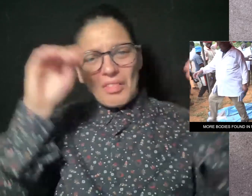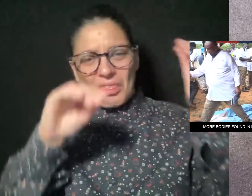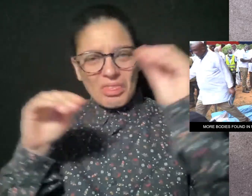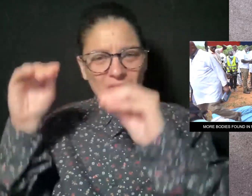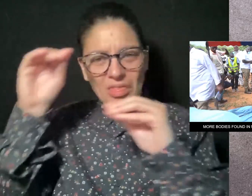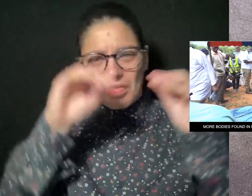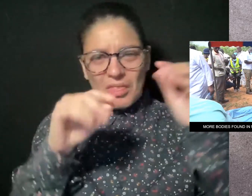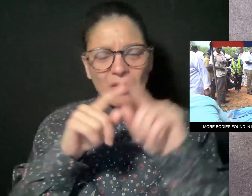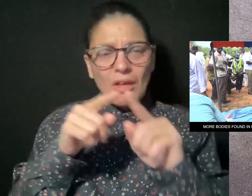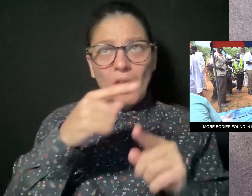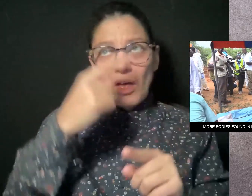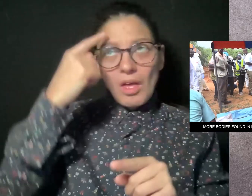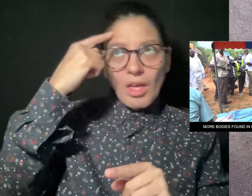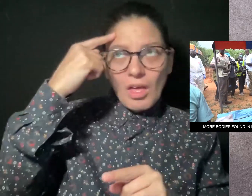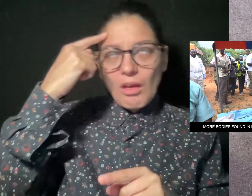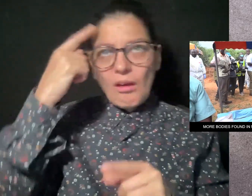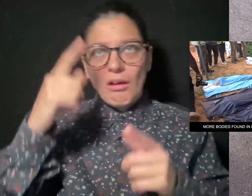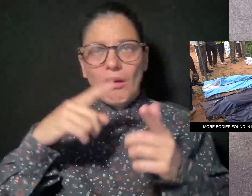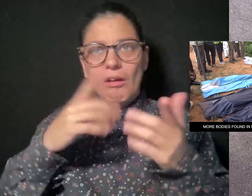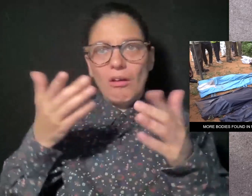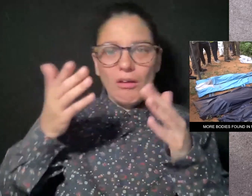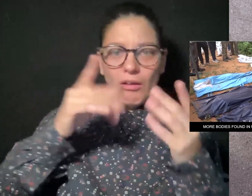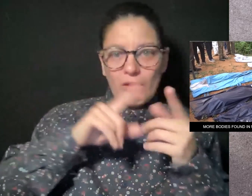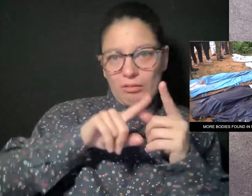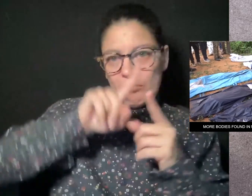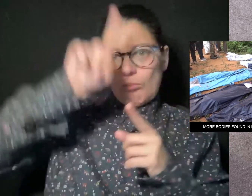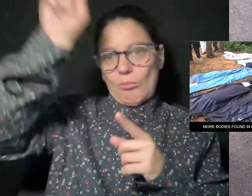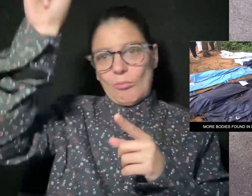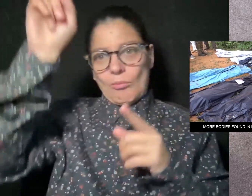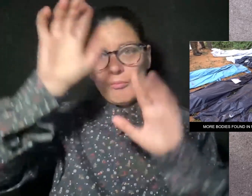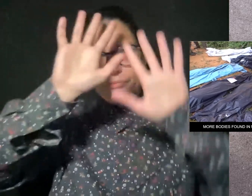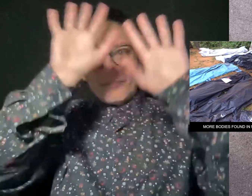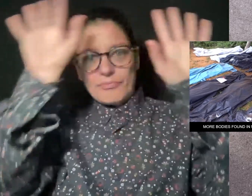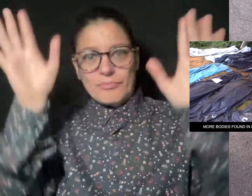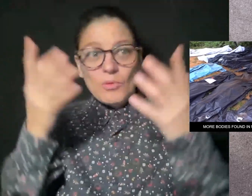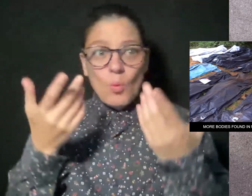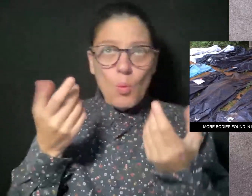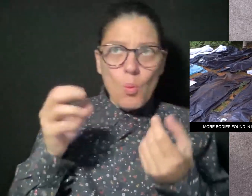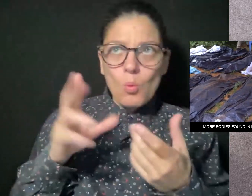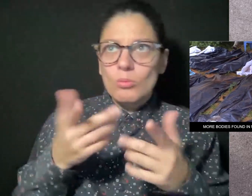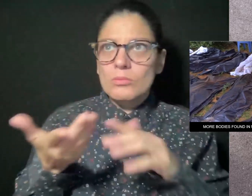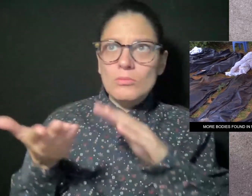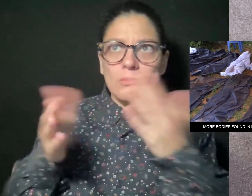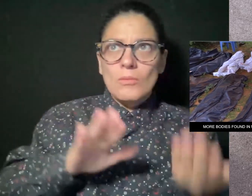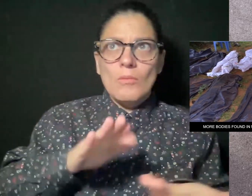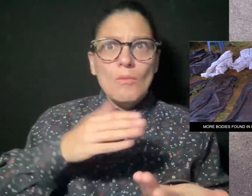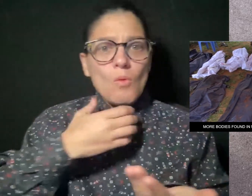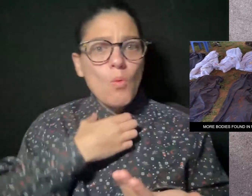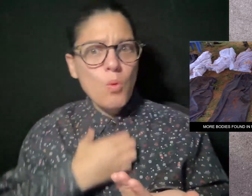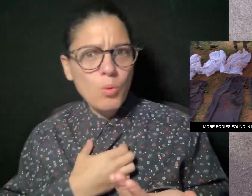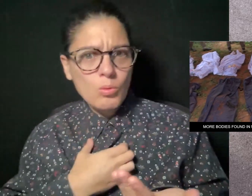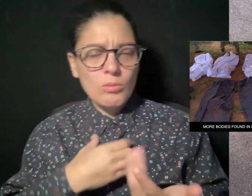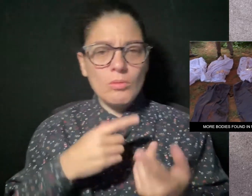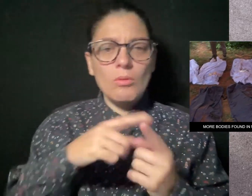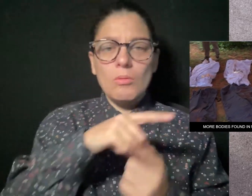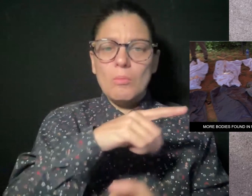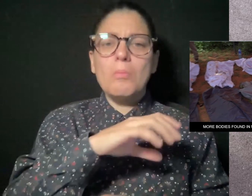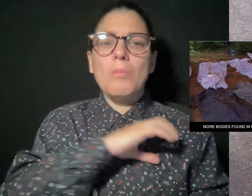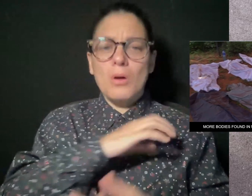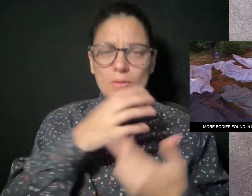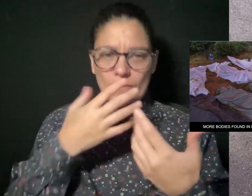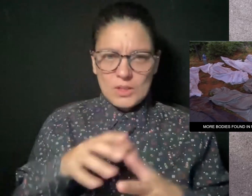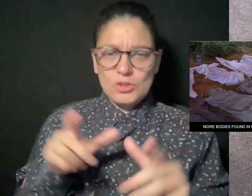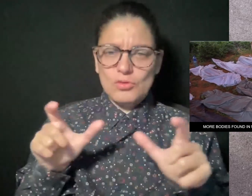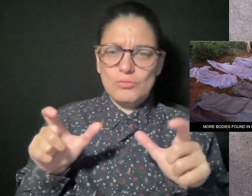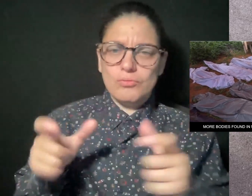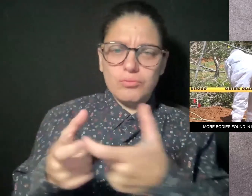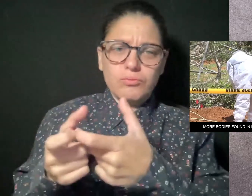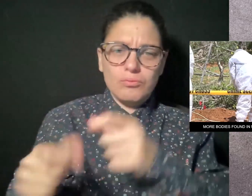go to heaven if they starved themselves to death